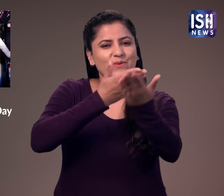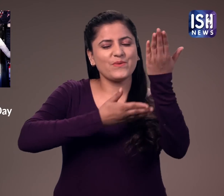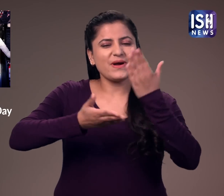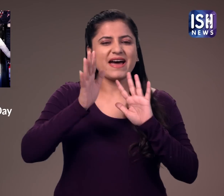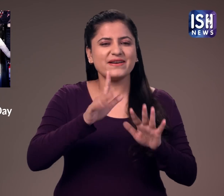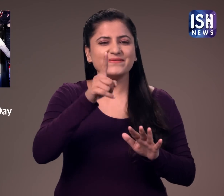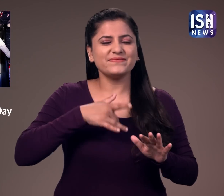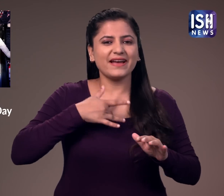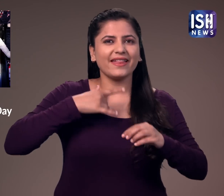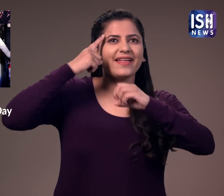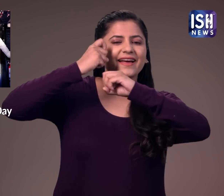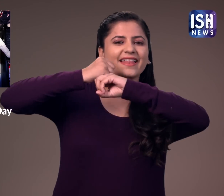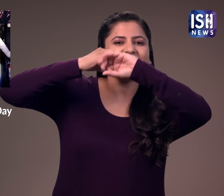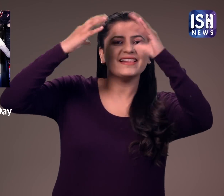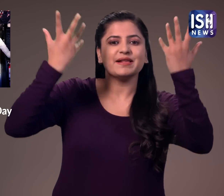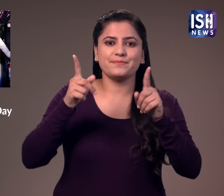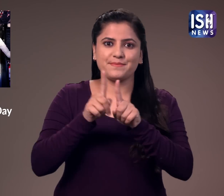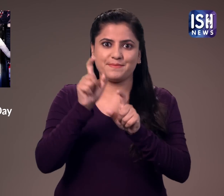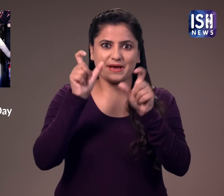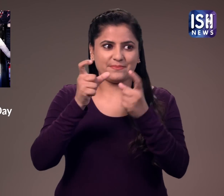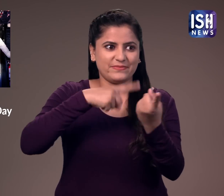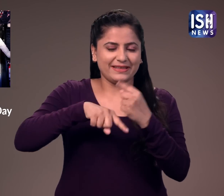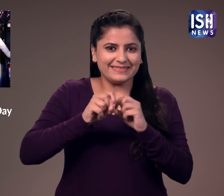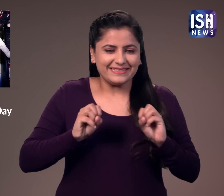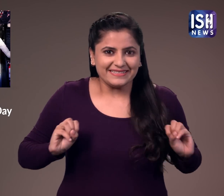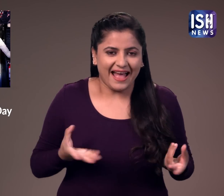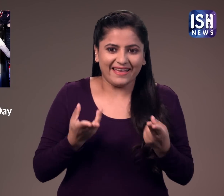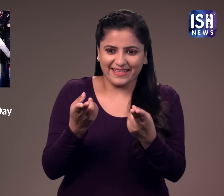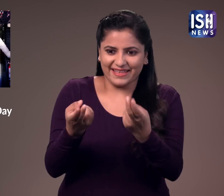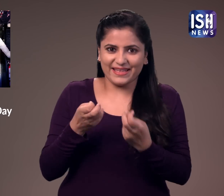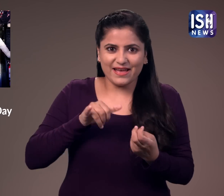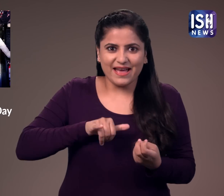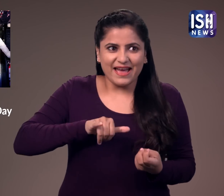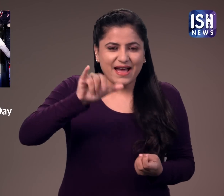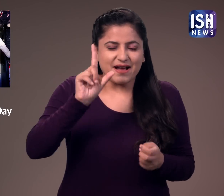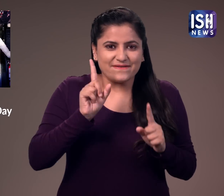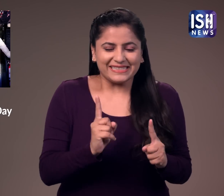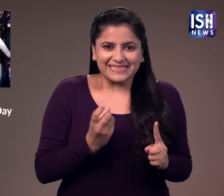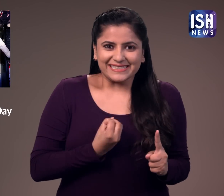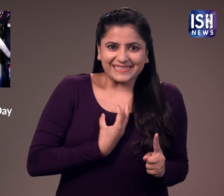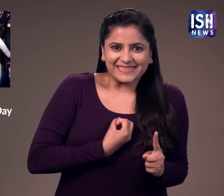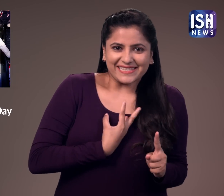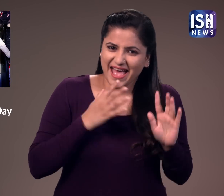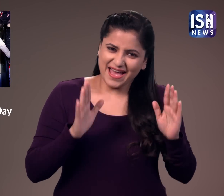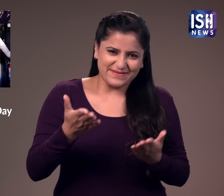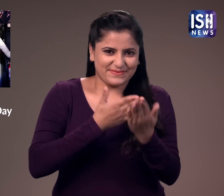Imagine, when you buy flight tickets and you are flying for the first time, you feel anxious.